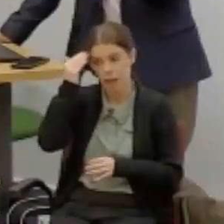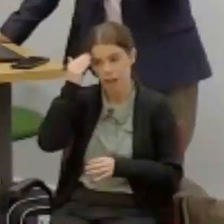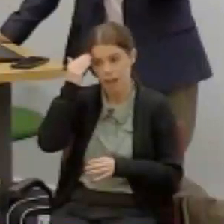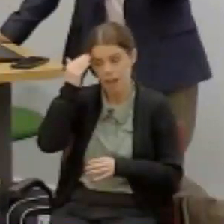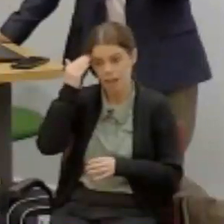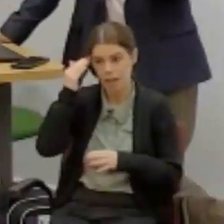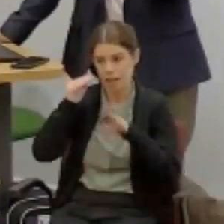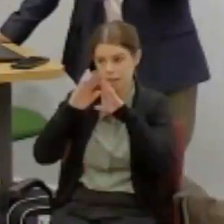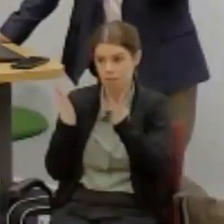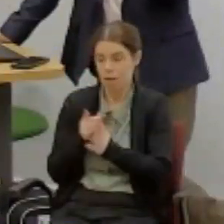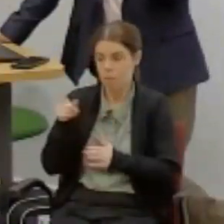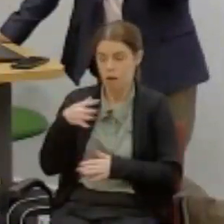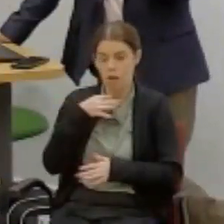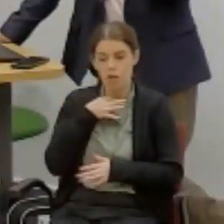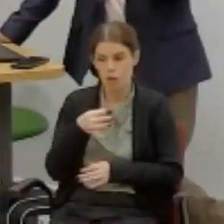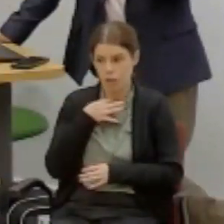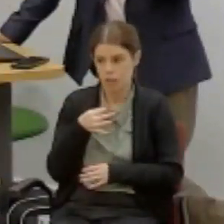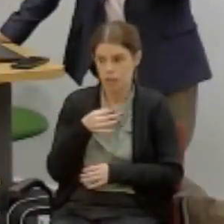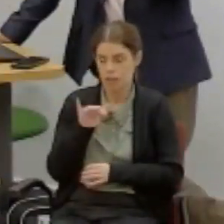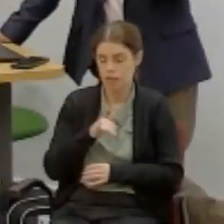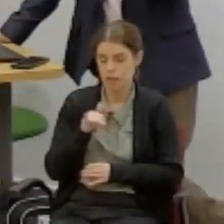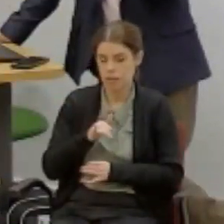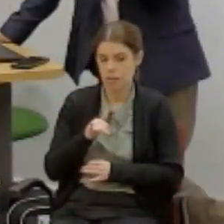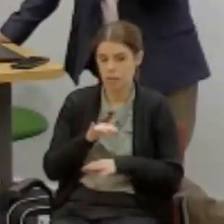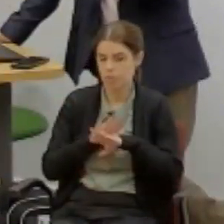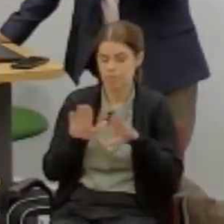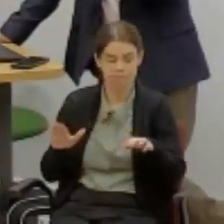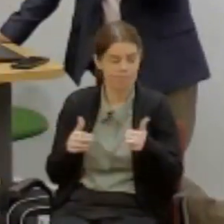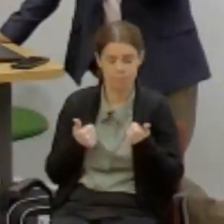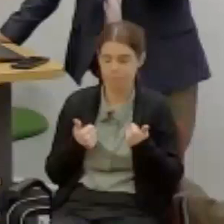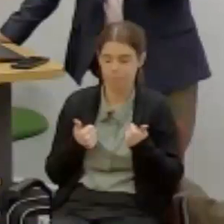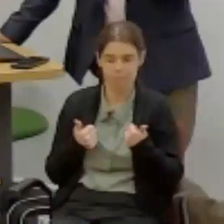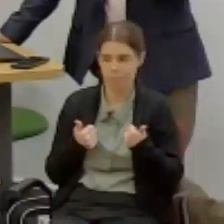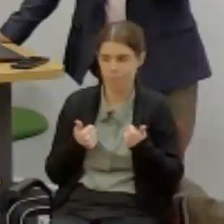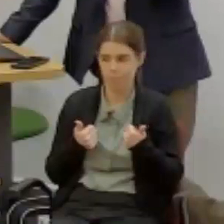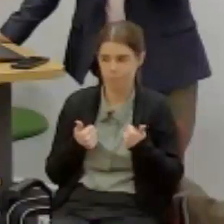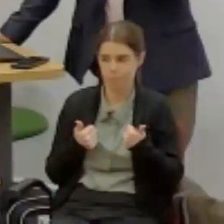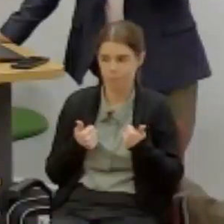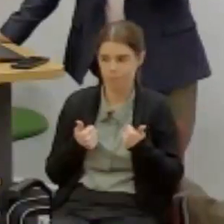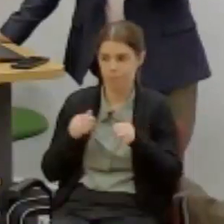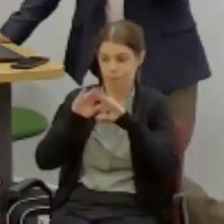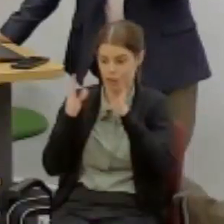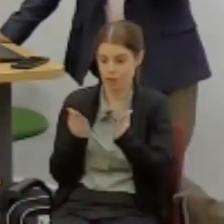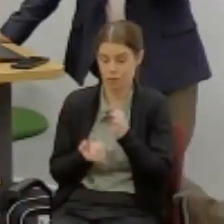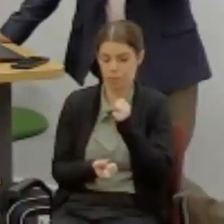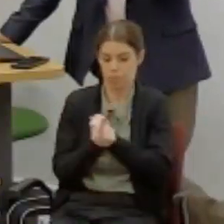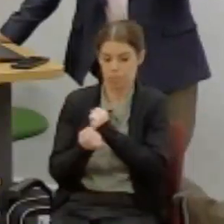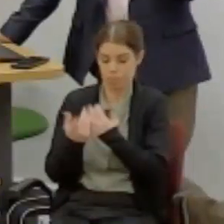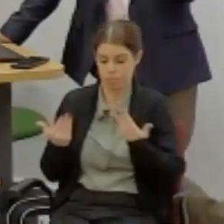that the risk of football. As far as we see, it is not good kind of football conference was heading, and so I was speaking